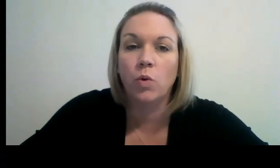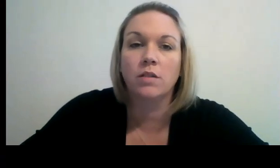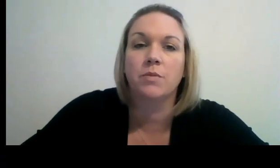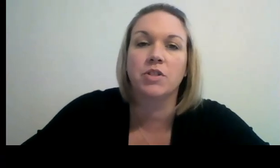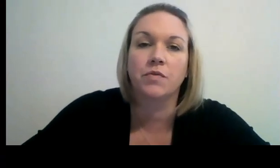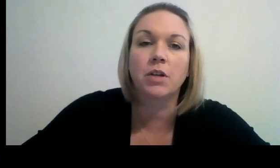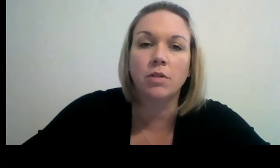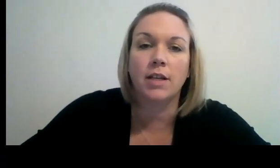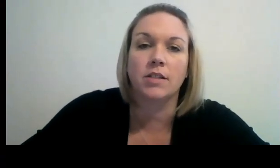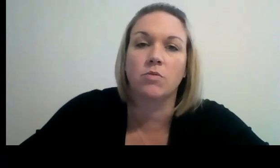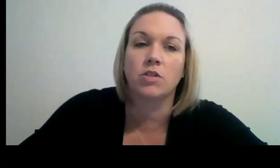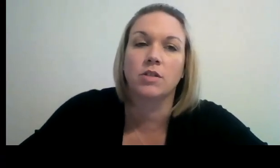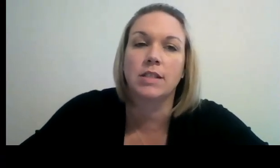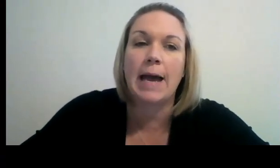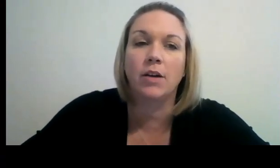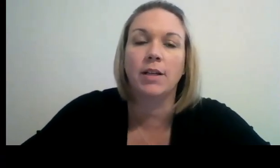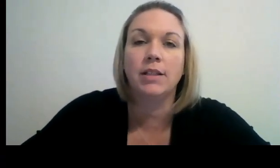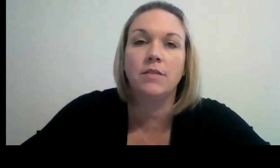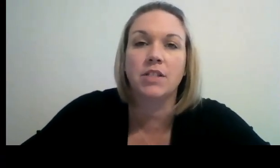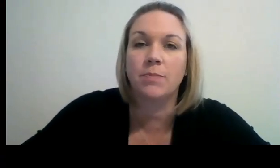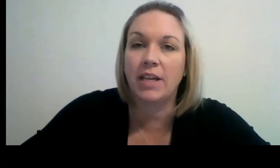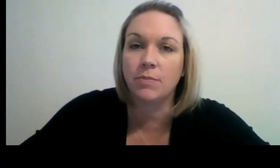one of the most frequently asked questions is "how do i leave a space